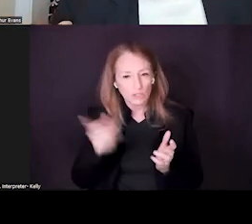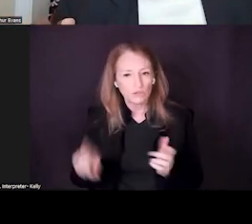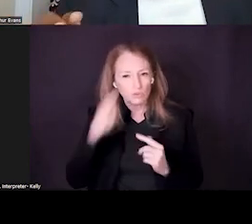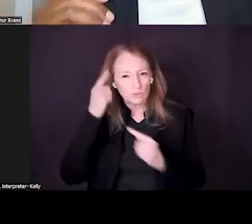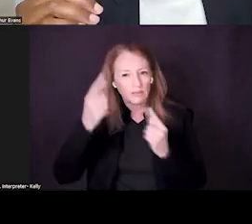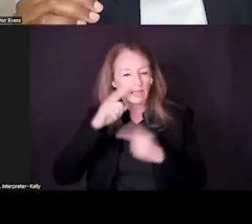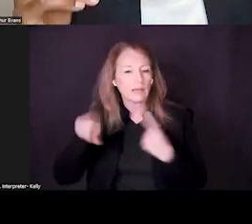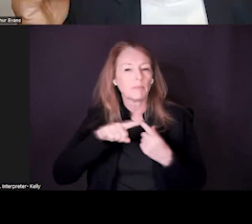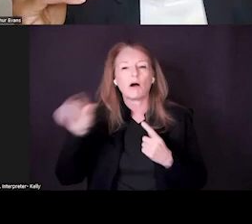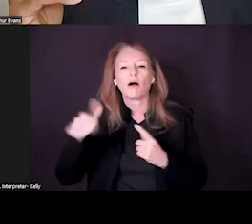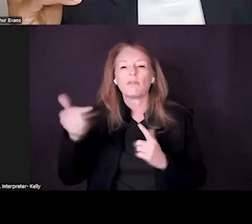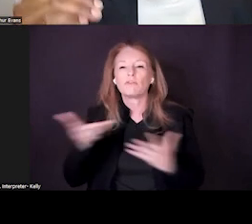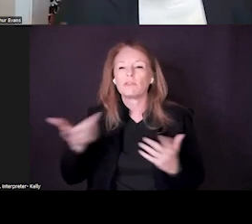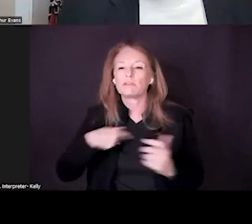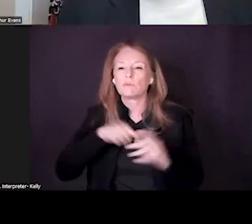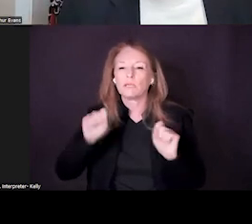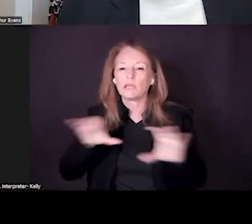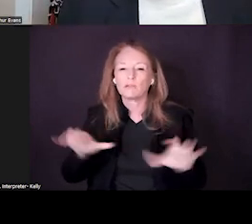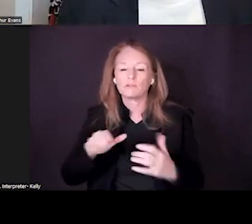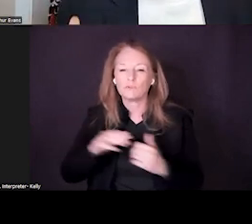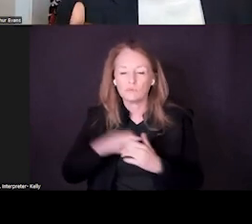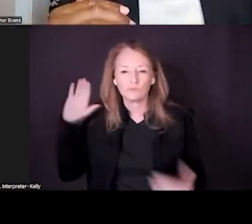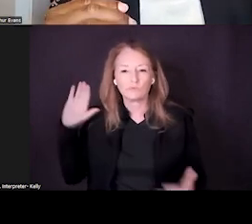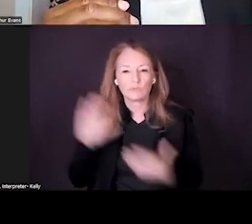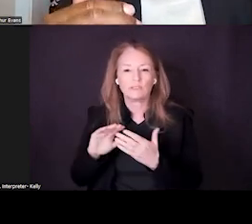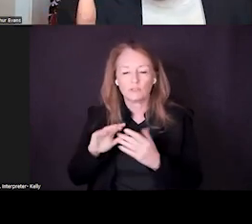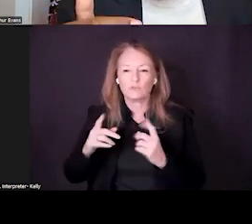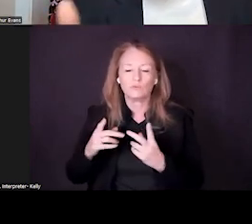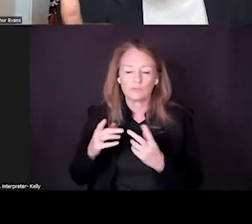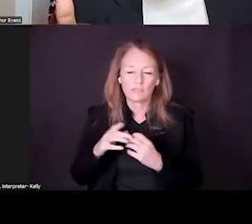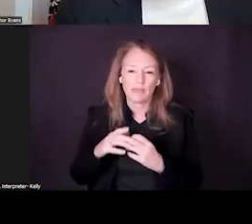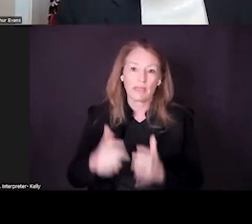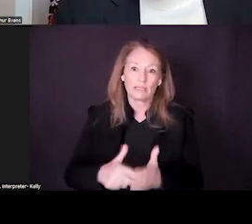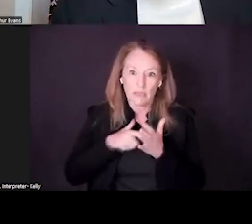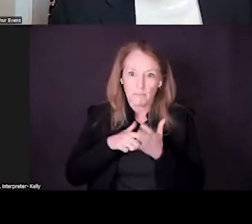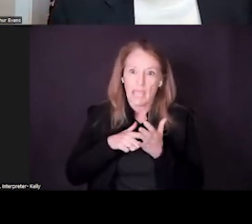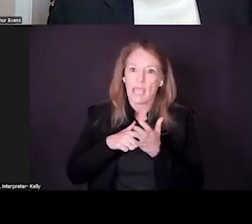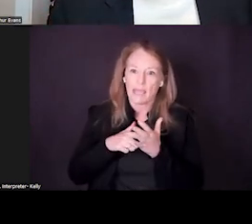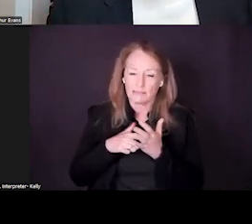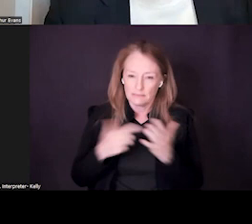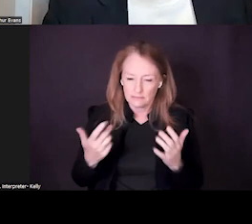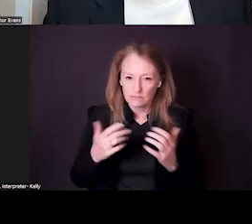HELP PEOPLE, PARTICULARLY, REDUCING THE DEMAND SO THAT WE HAVE ENOUGH ADEQUATE TREATMENT.